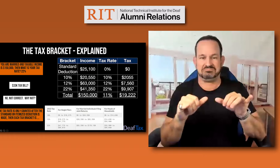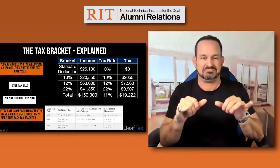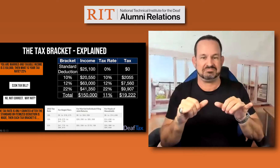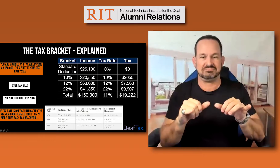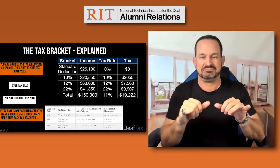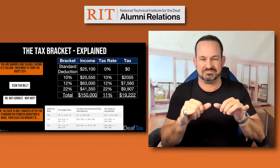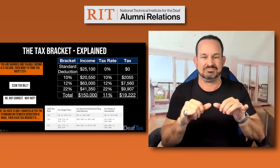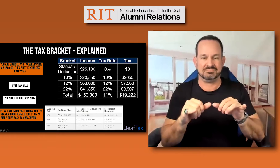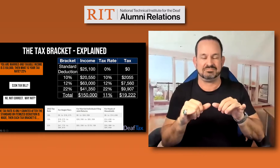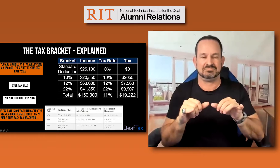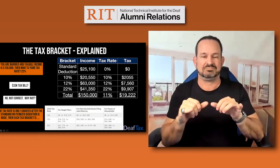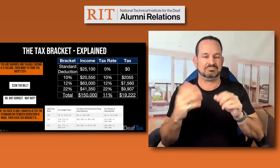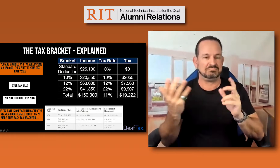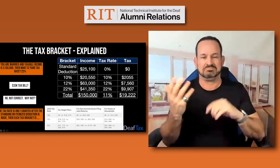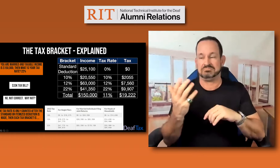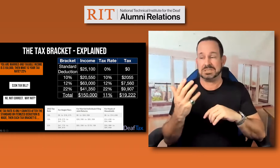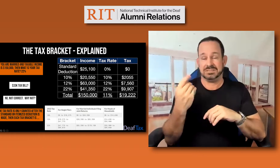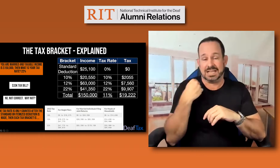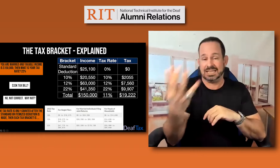Most people do take the standard deduction.